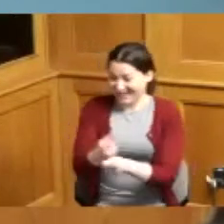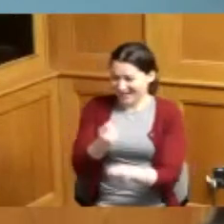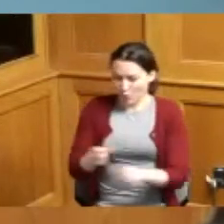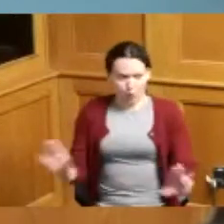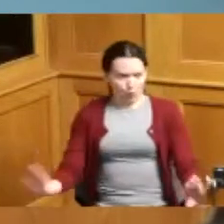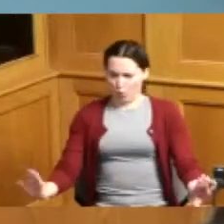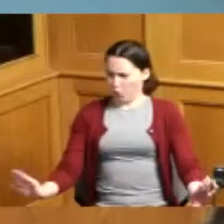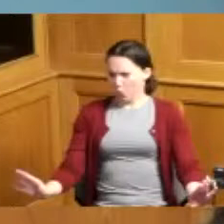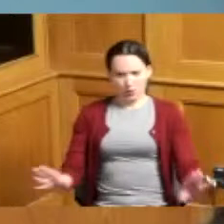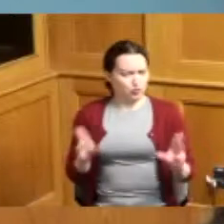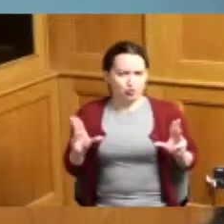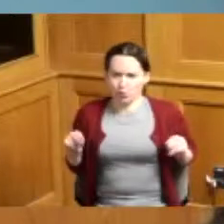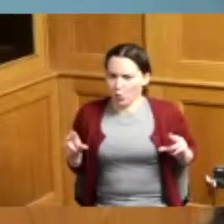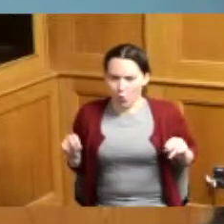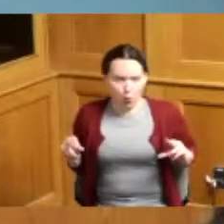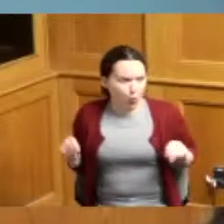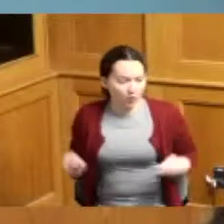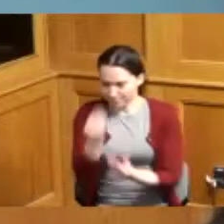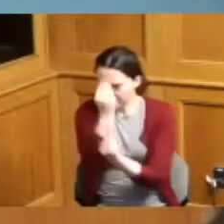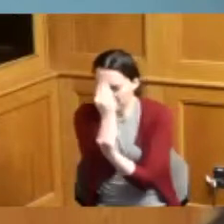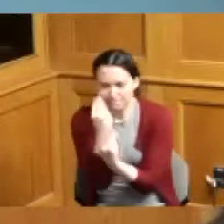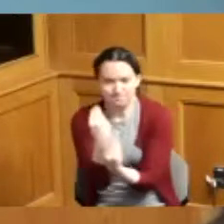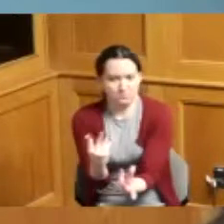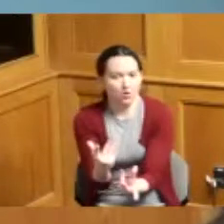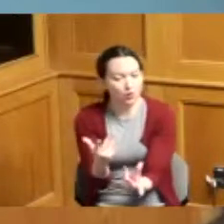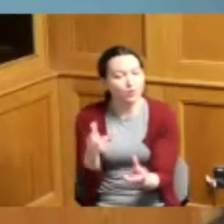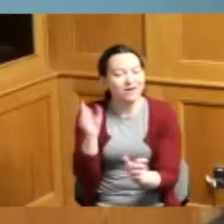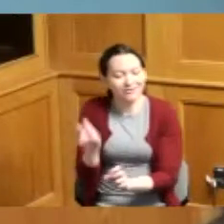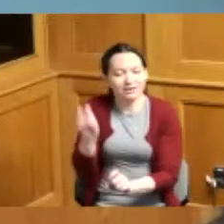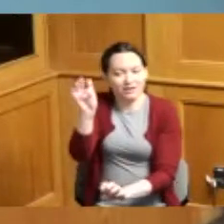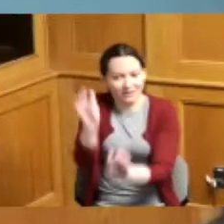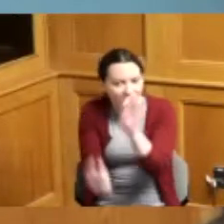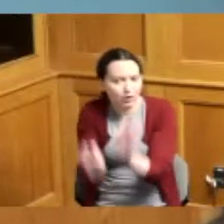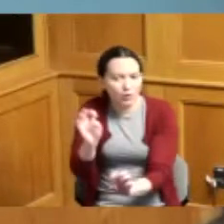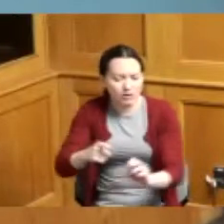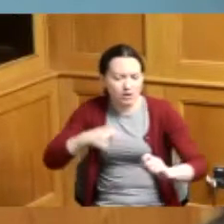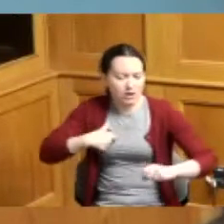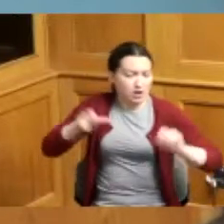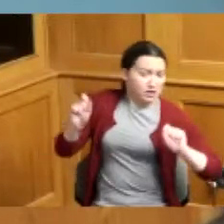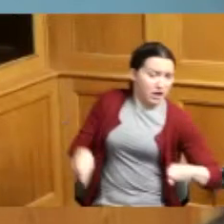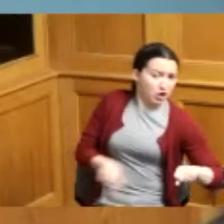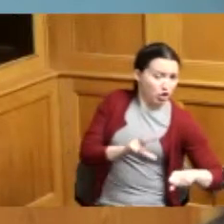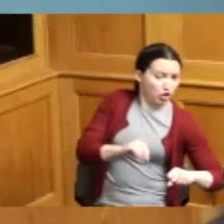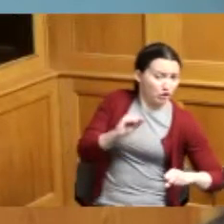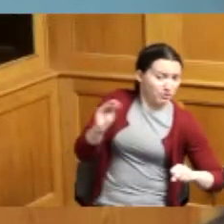it earlier but I just want to let you know that we have to evaluate our ability uh to do that um